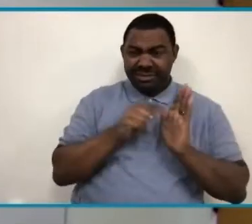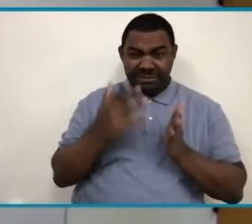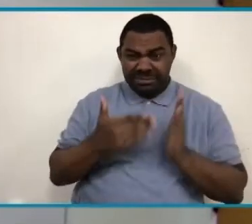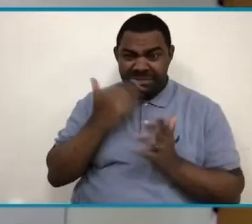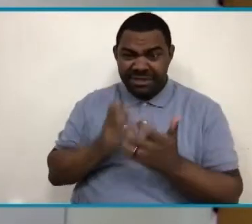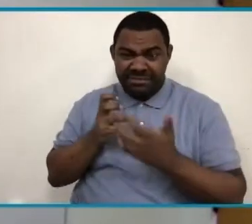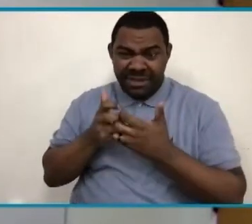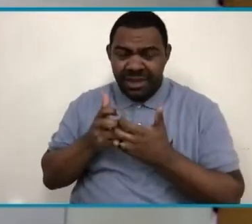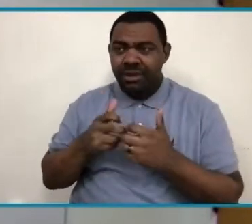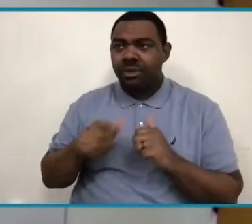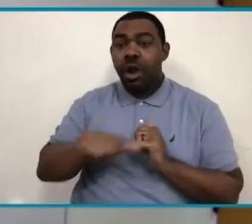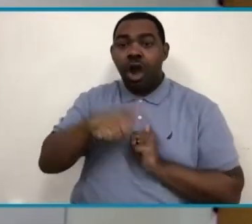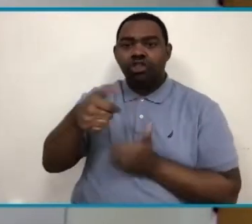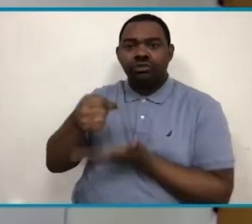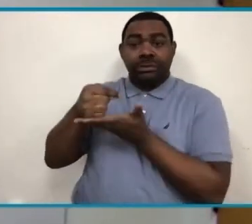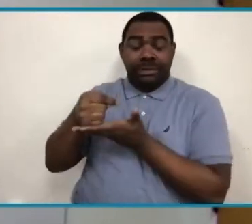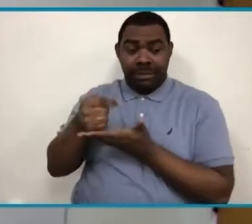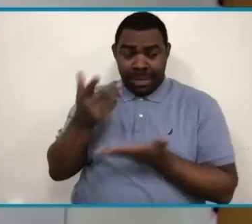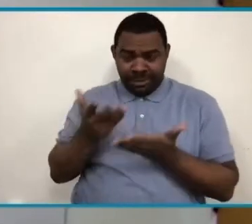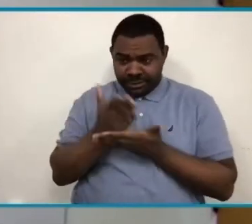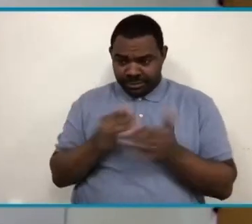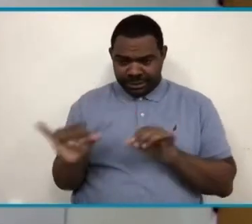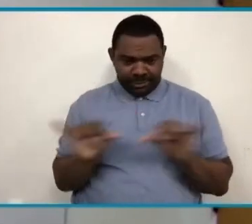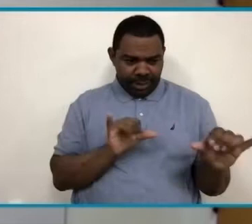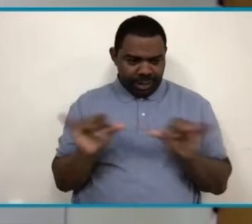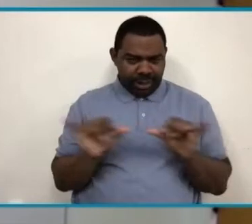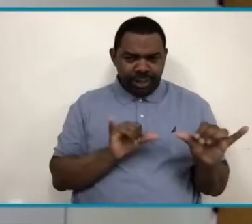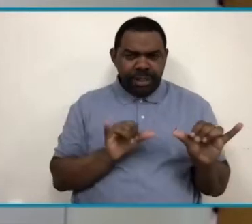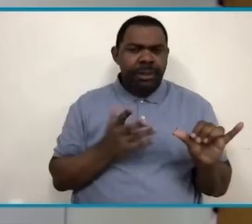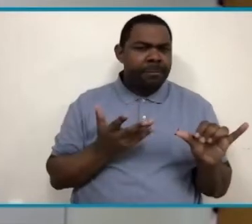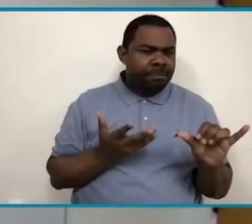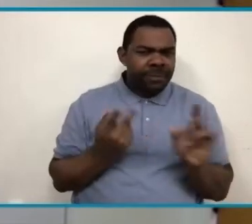Why might there be similarities in mechanism that would be present?